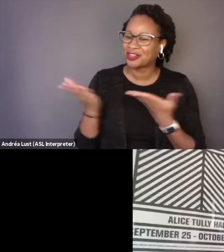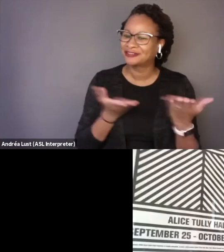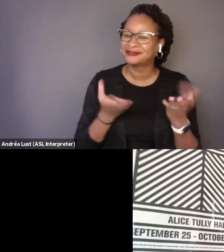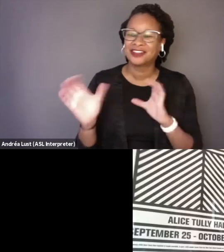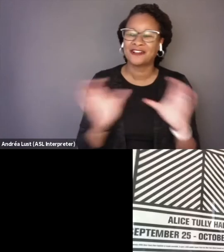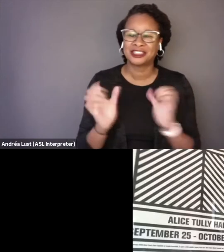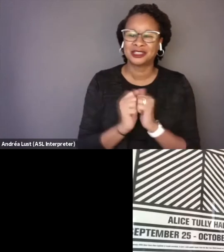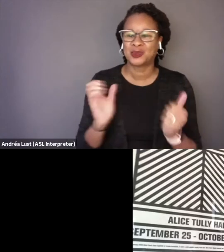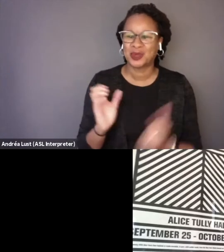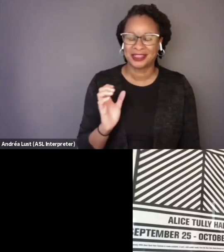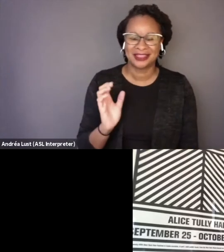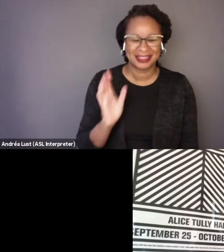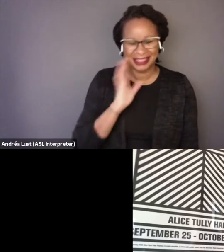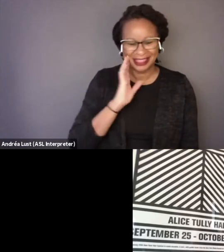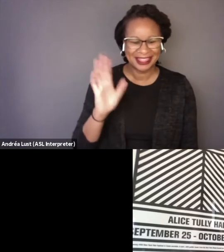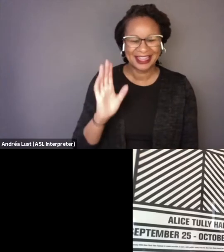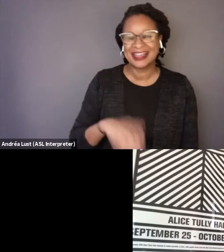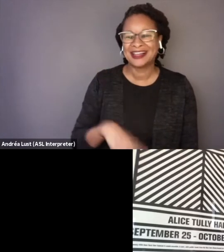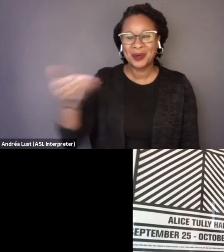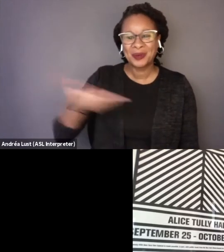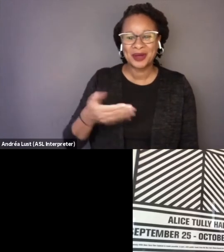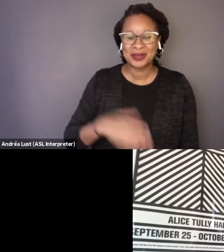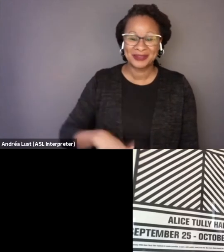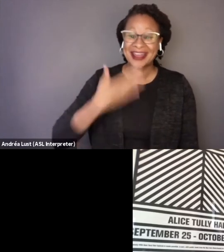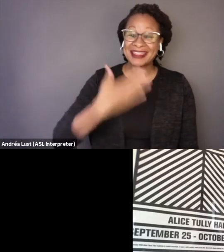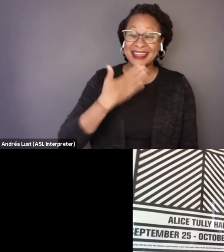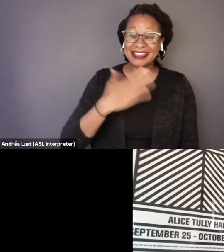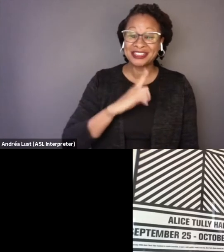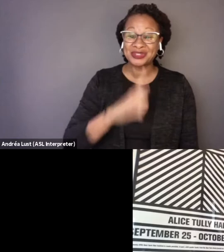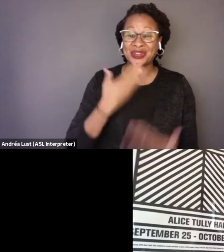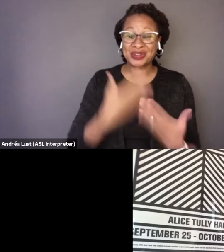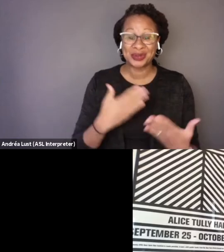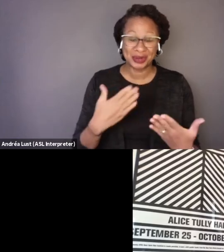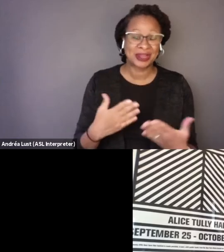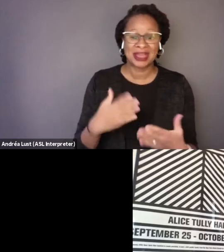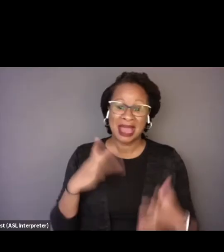Welcome, Eric. Thank you. It's really good to be here. And I'm really excited about this conversation in particular